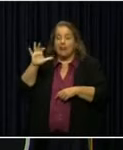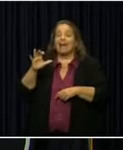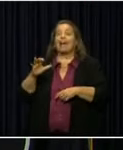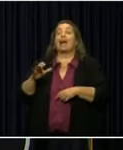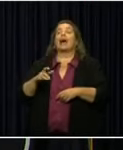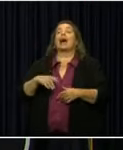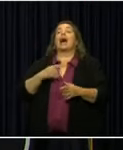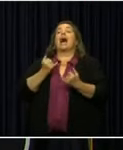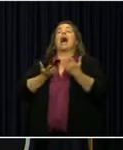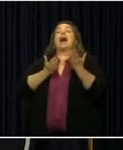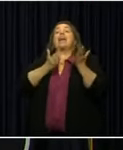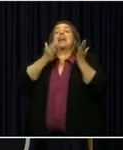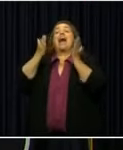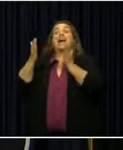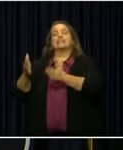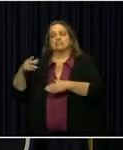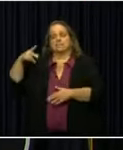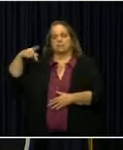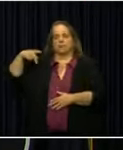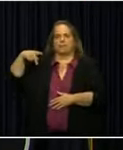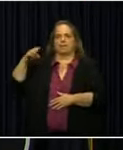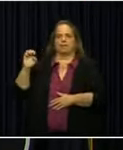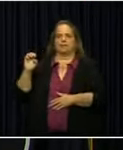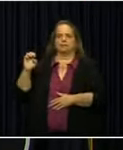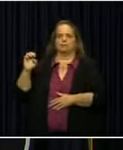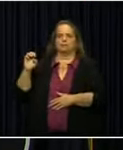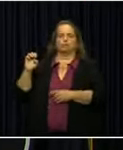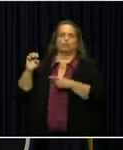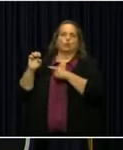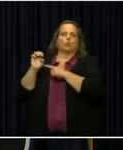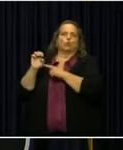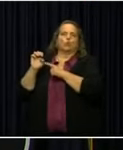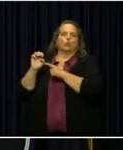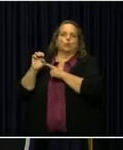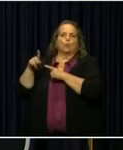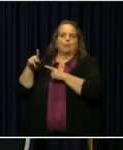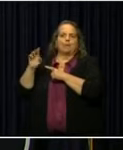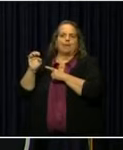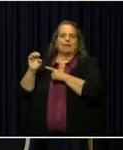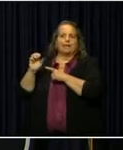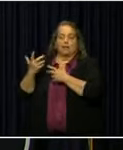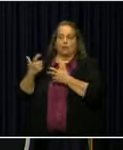THE FEDERAL PROPOSAL IS STILL SHELTERING IN PLACE. I MEAN, IT'S -- WHILE IT IS